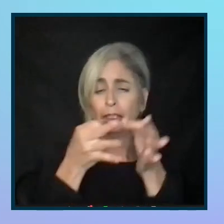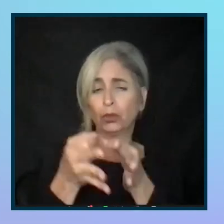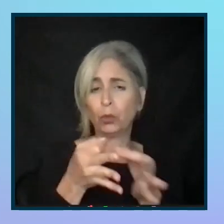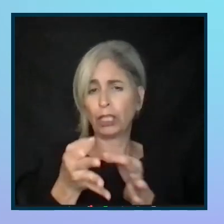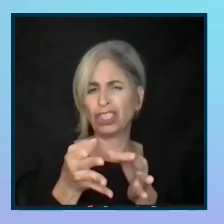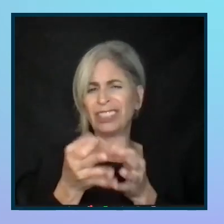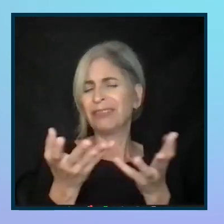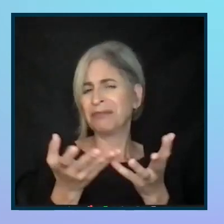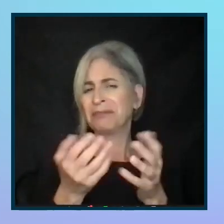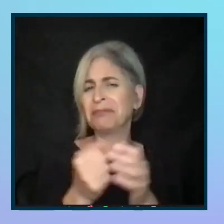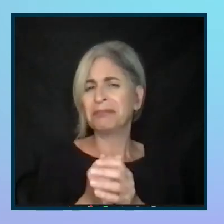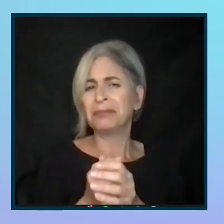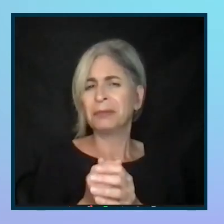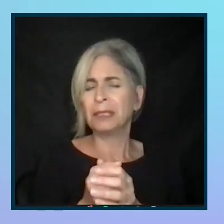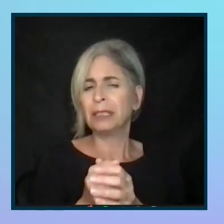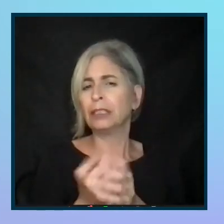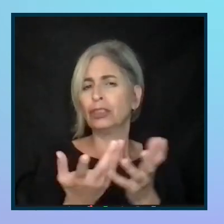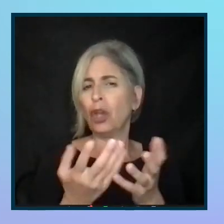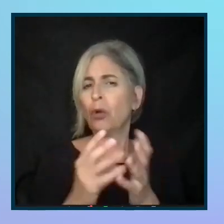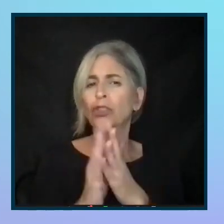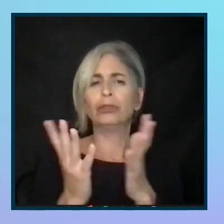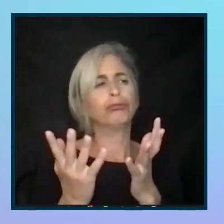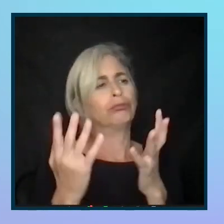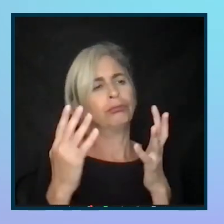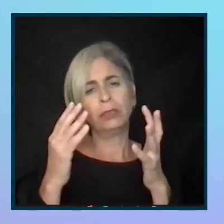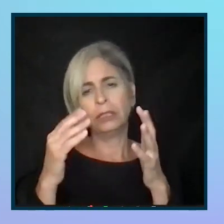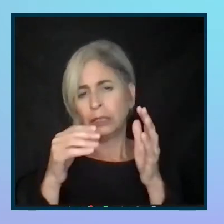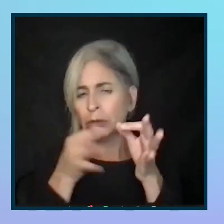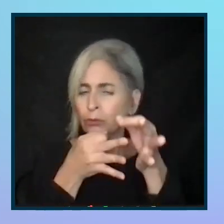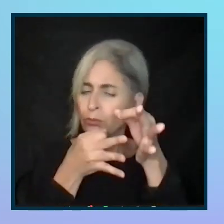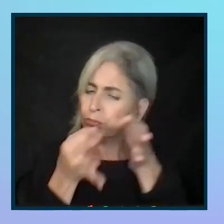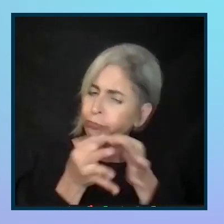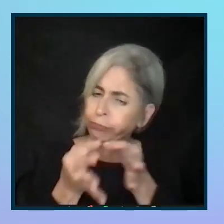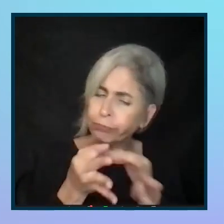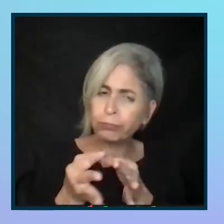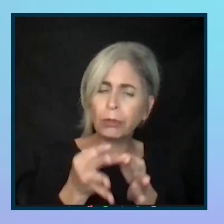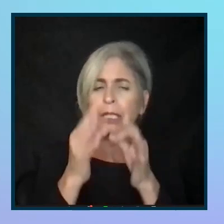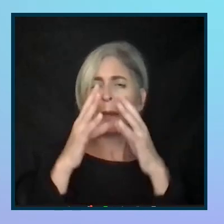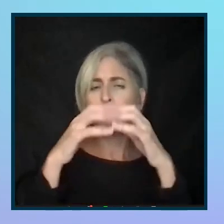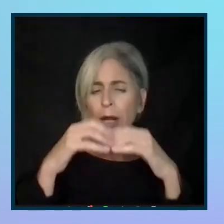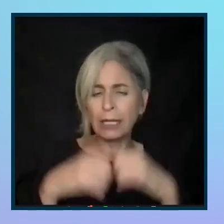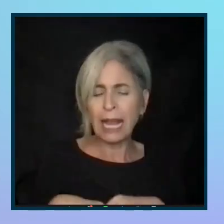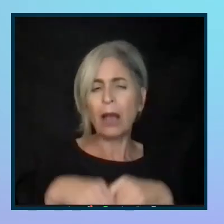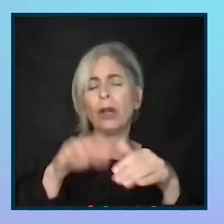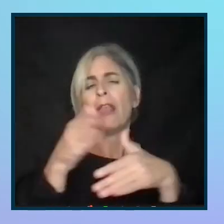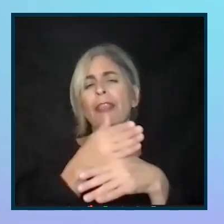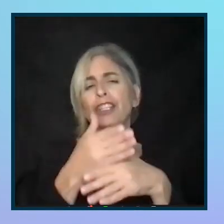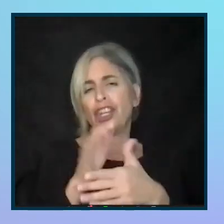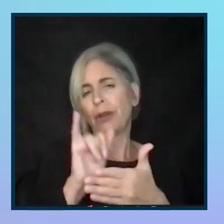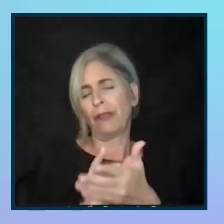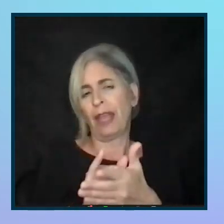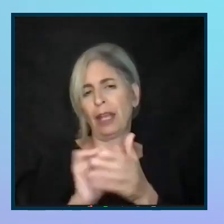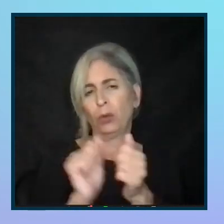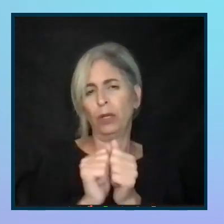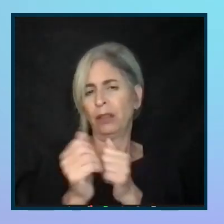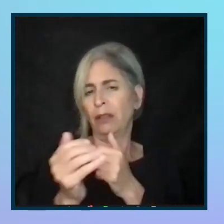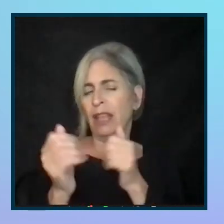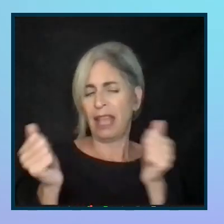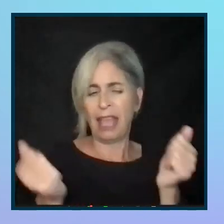Just distilling down the ocean for people and then publishing that on a SharePoint, or whatever you have available to publish that